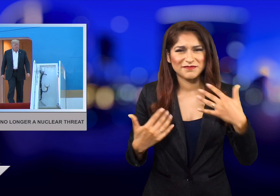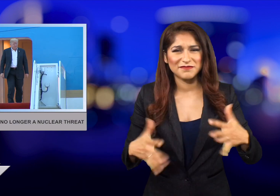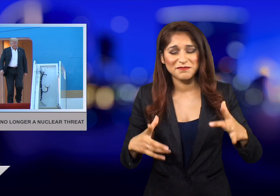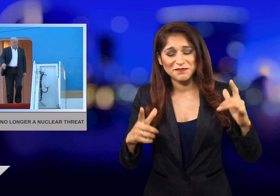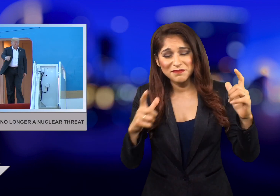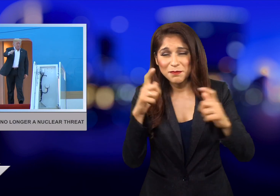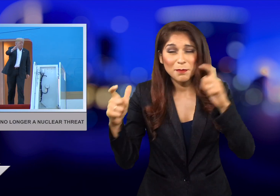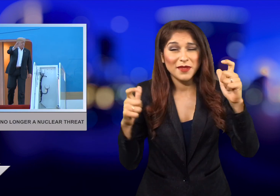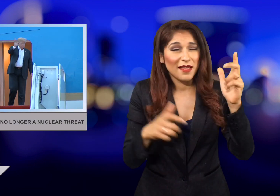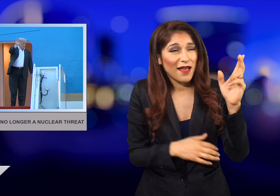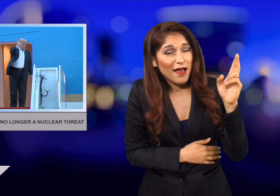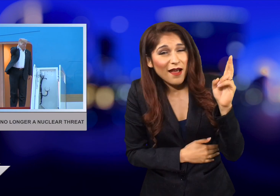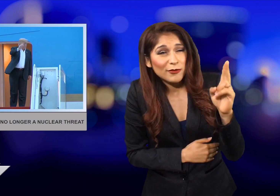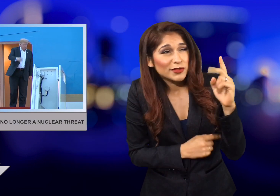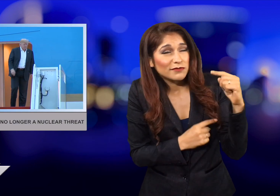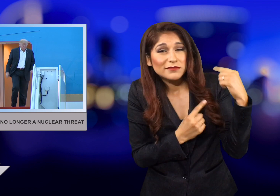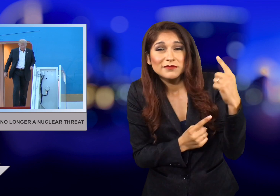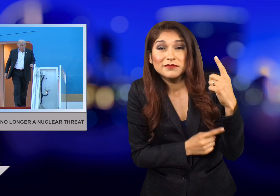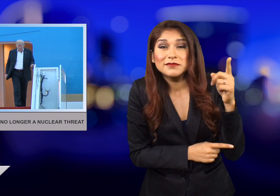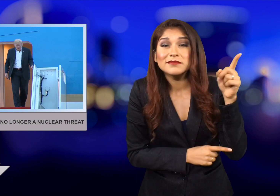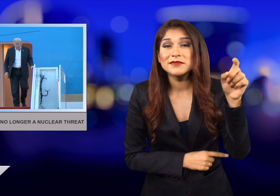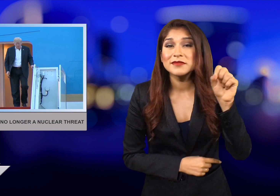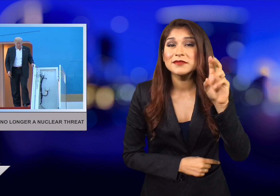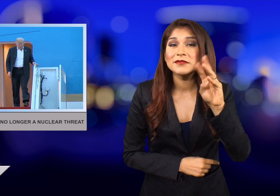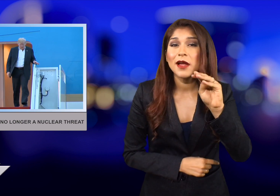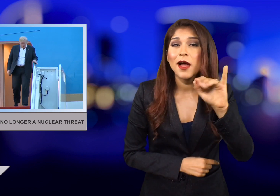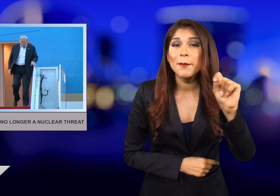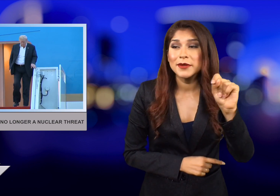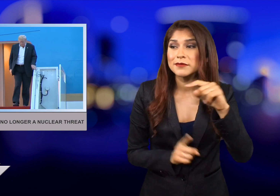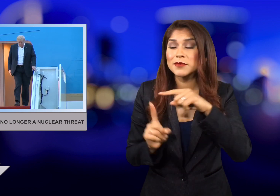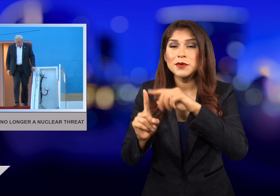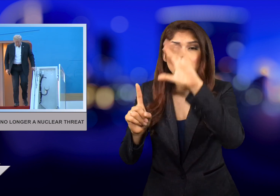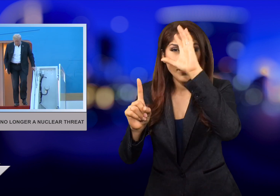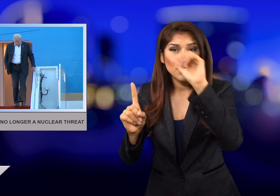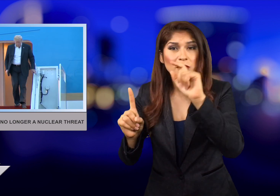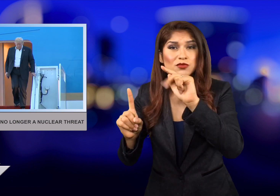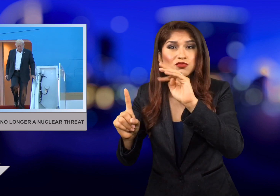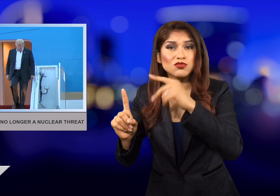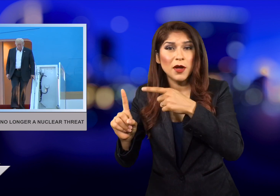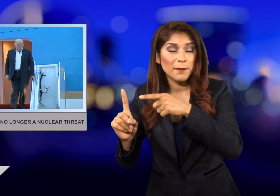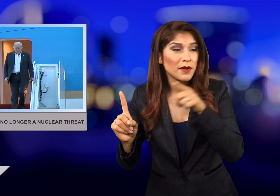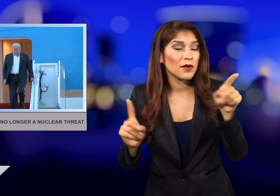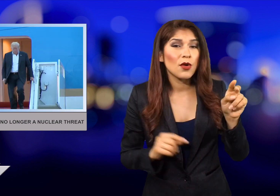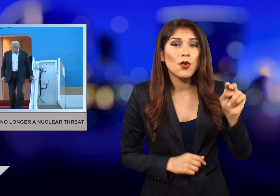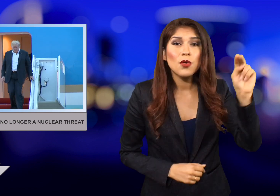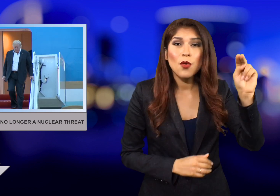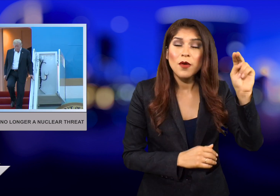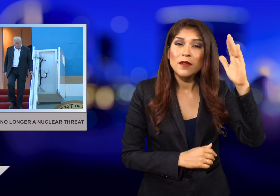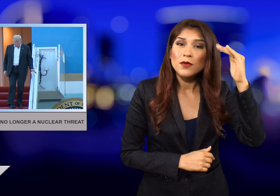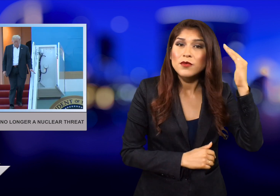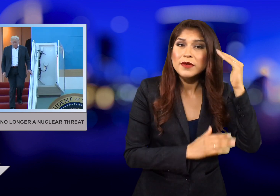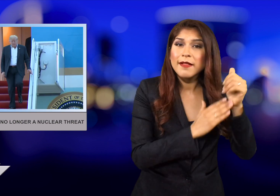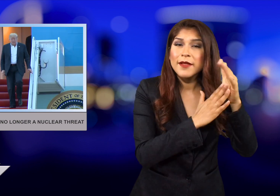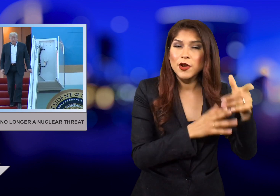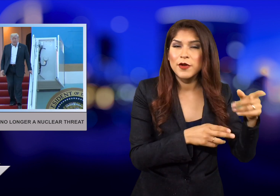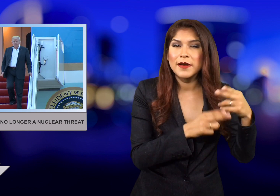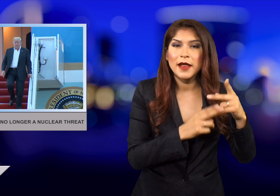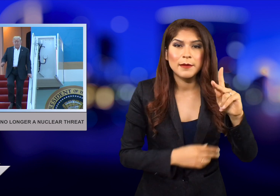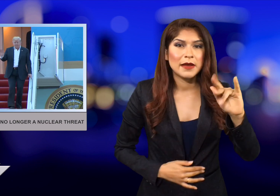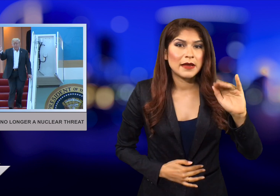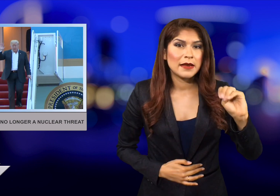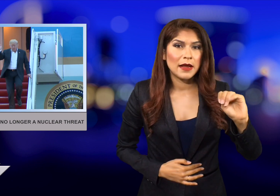President Trump is back in Washington after his history making summit with North Korean